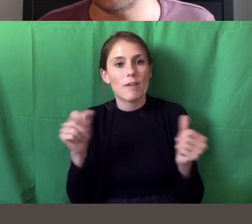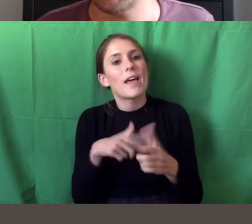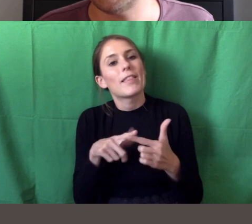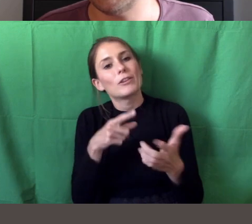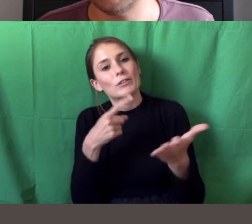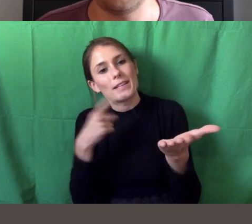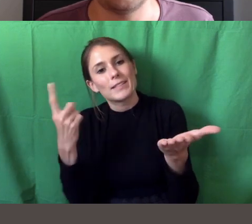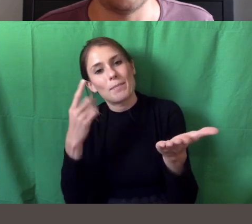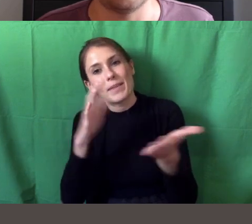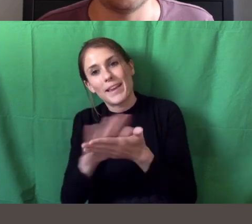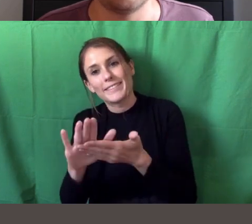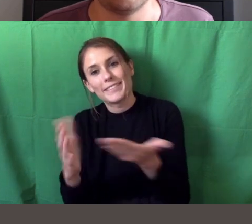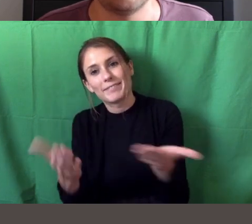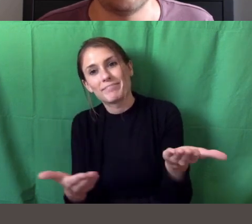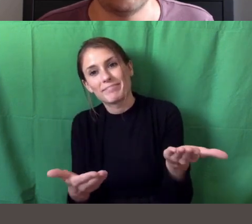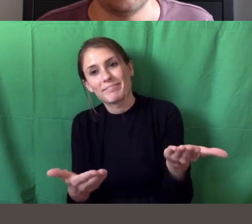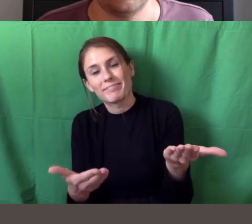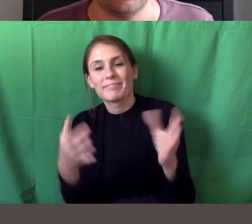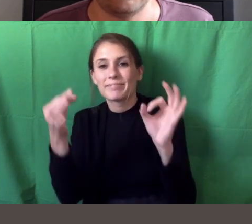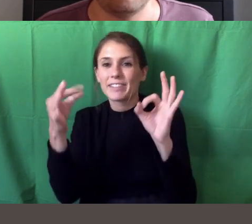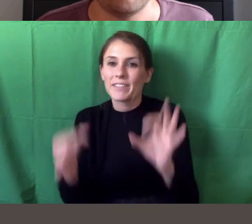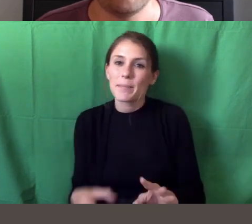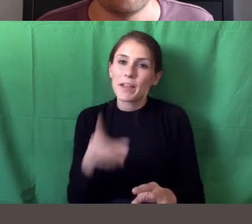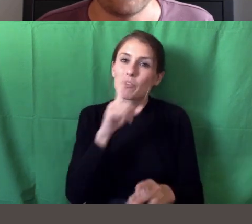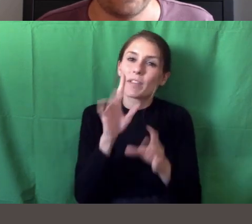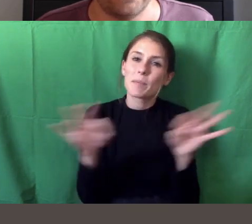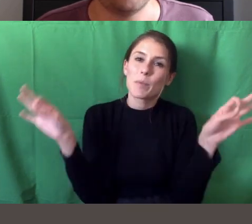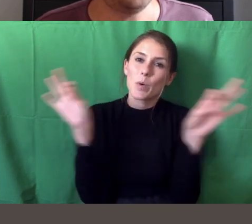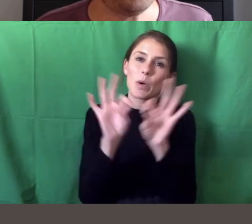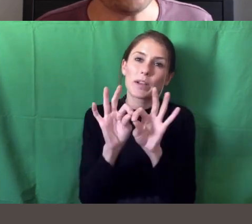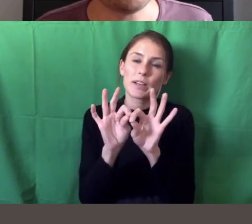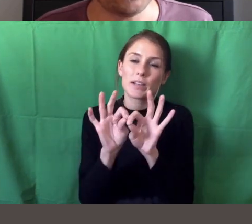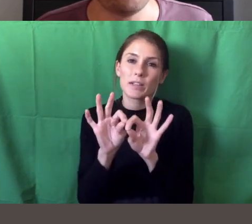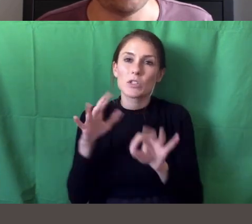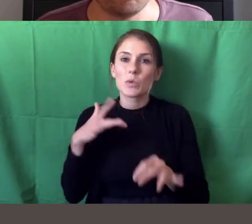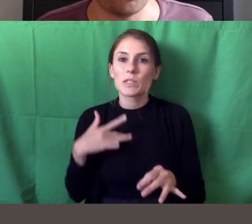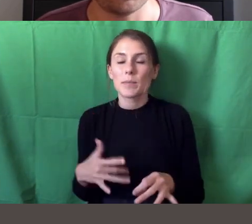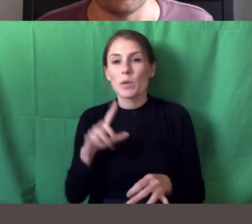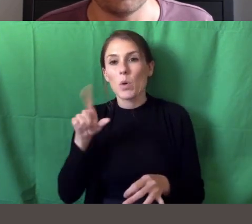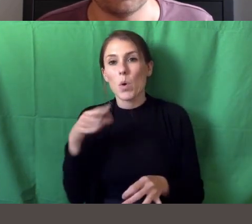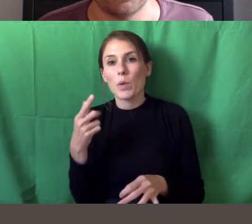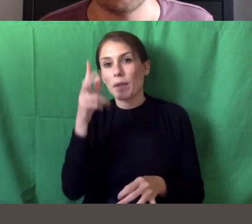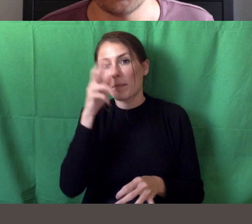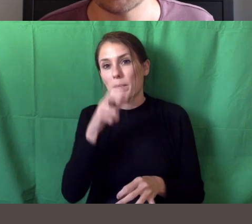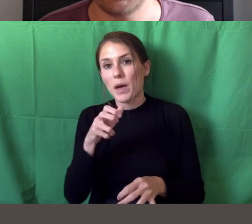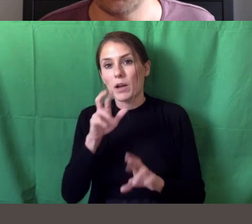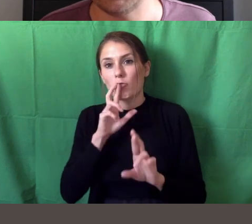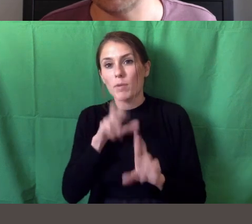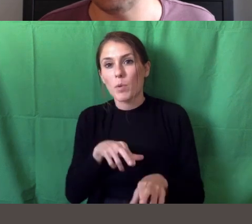bug which I could resolve and then she said something nice. And feedback is something